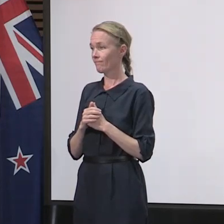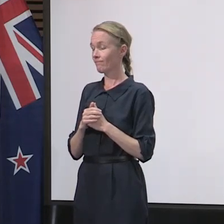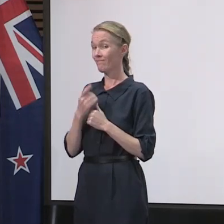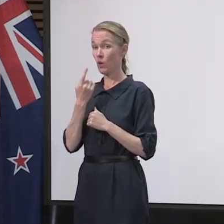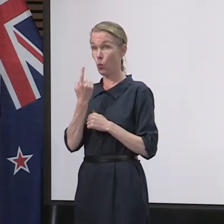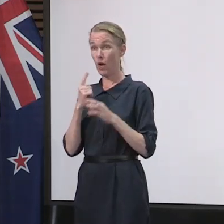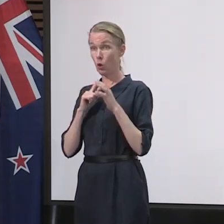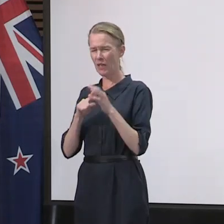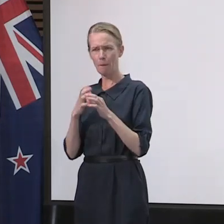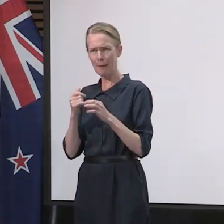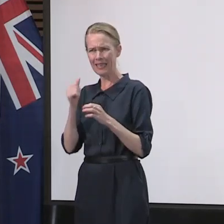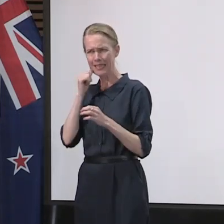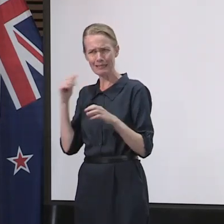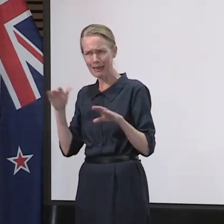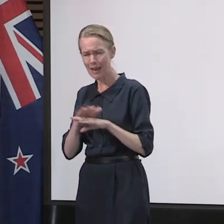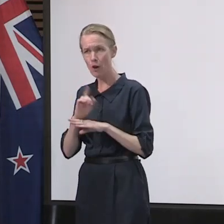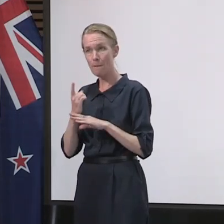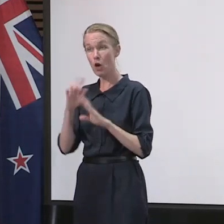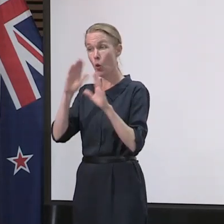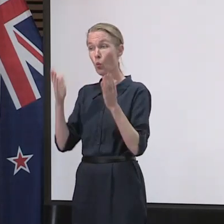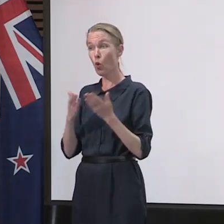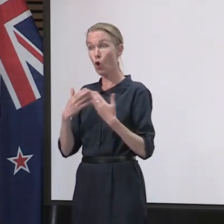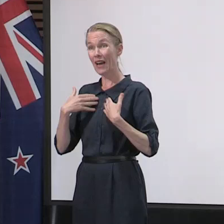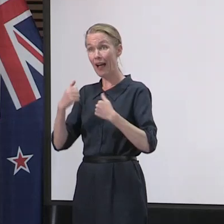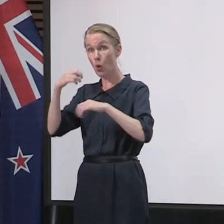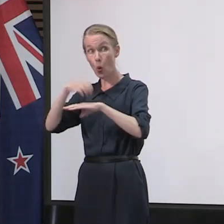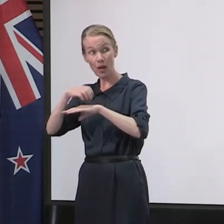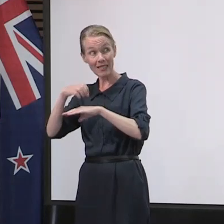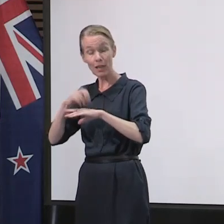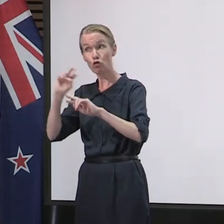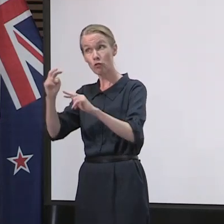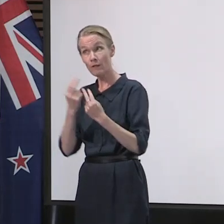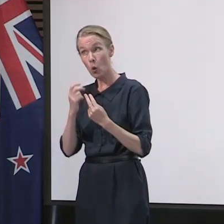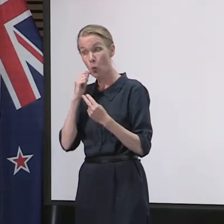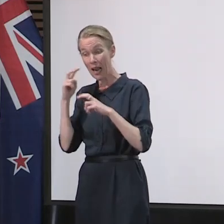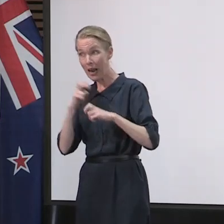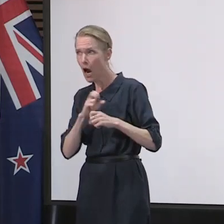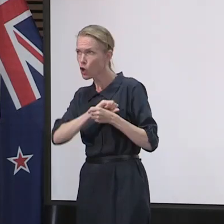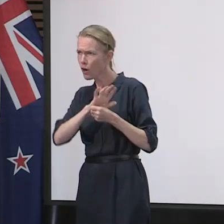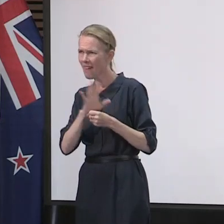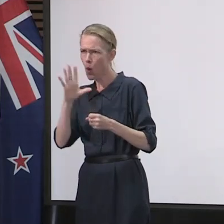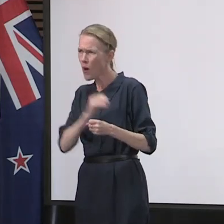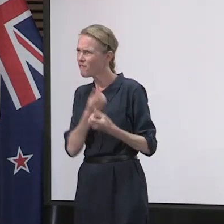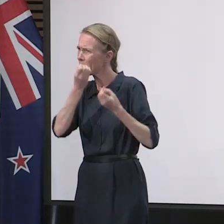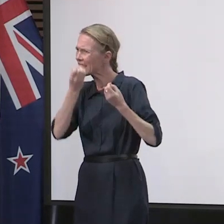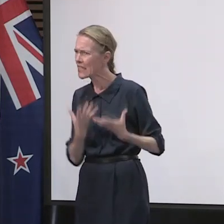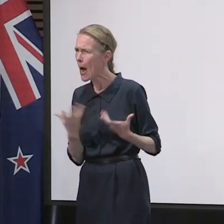already clarified this yesterday, but in terms of the WHO evaluation, is that